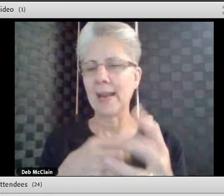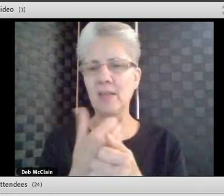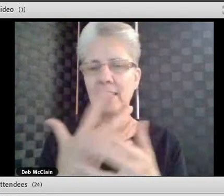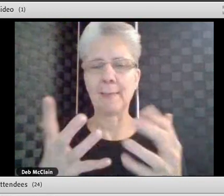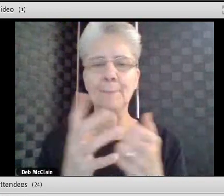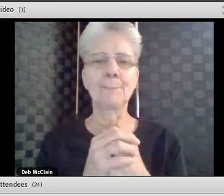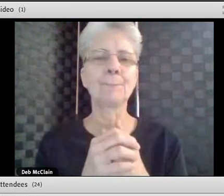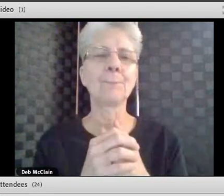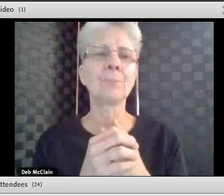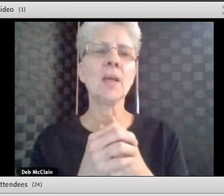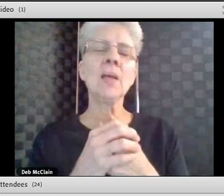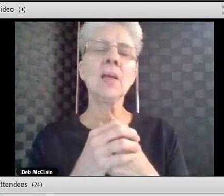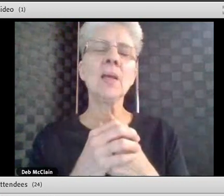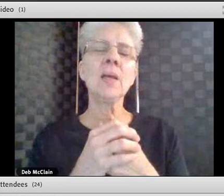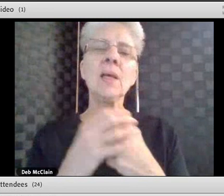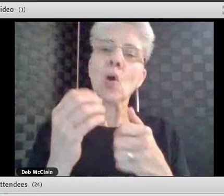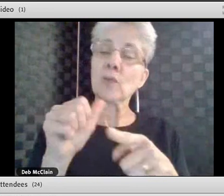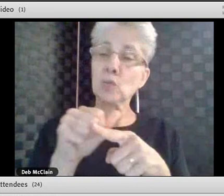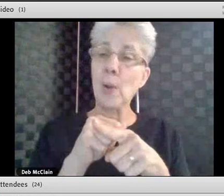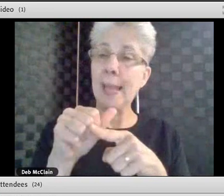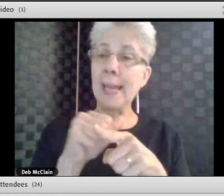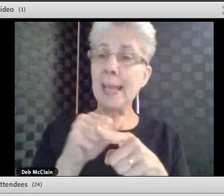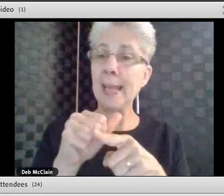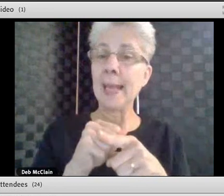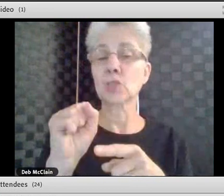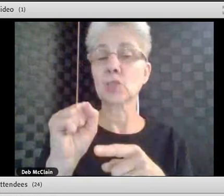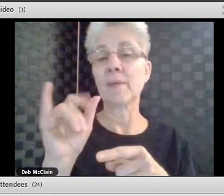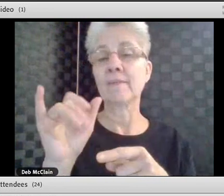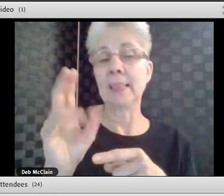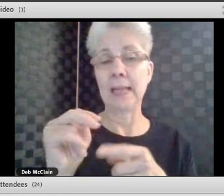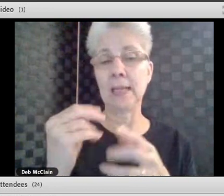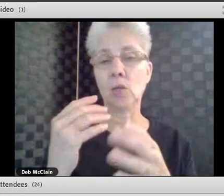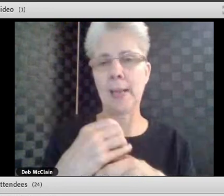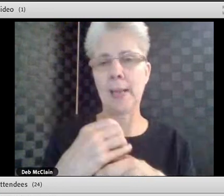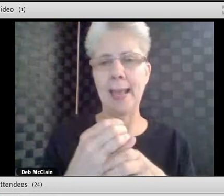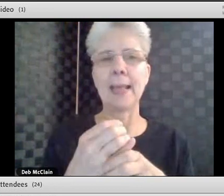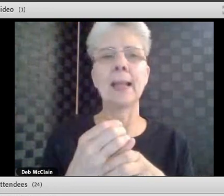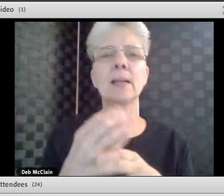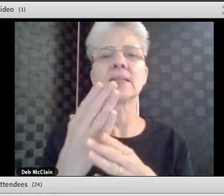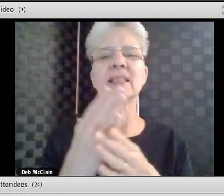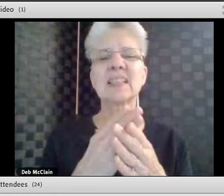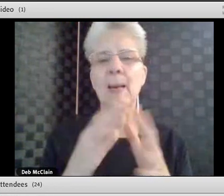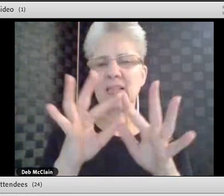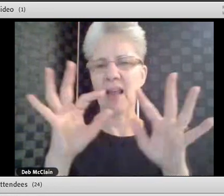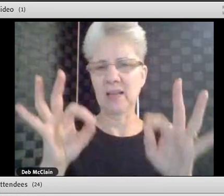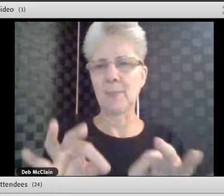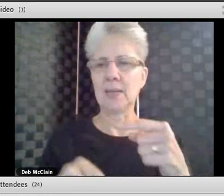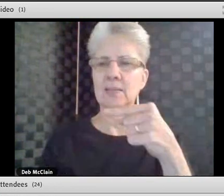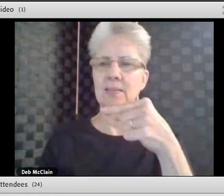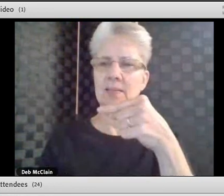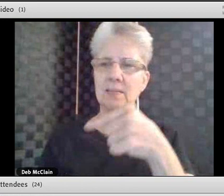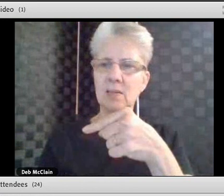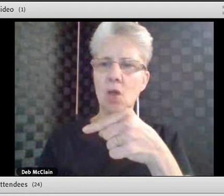so I want to make sure I get through everything. So for training, SWFLN created some documents.